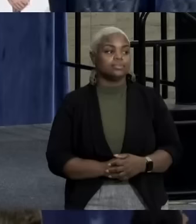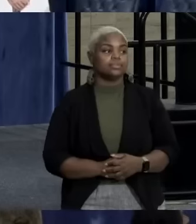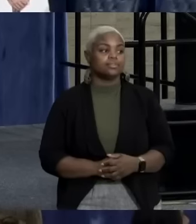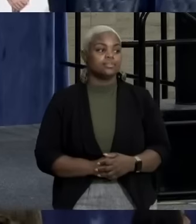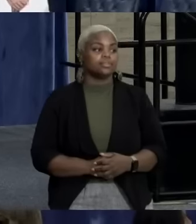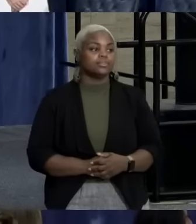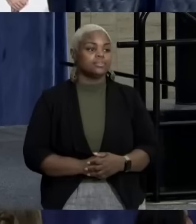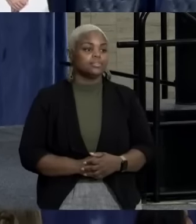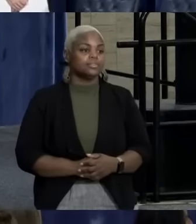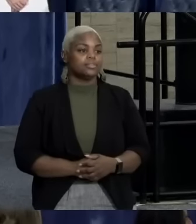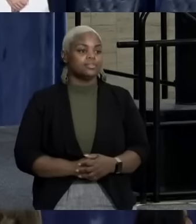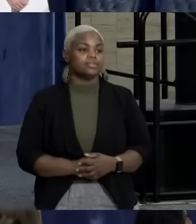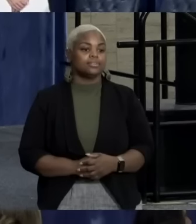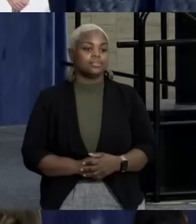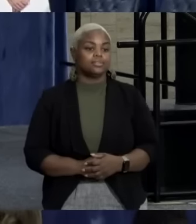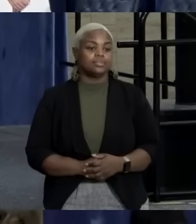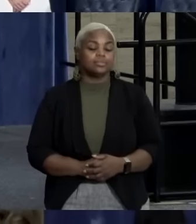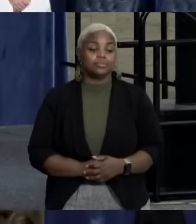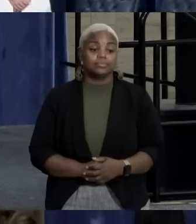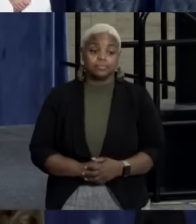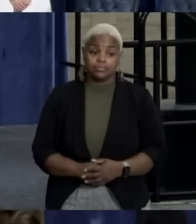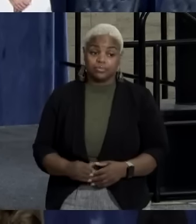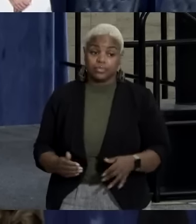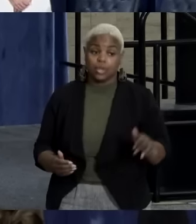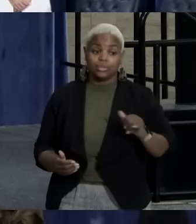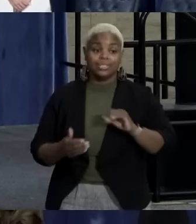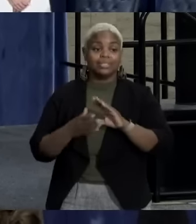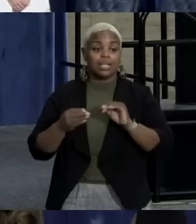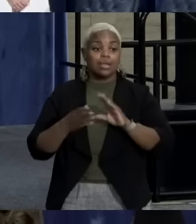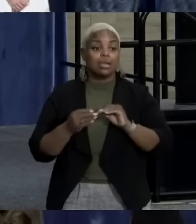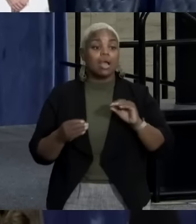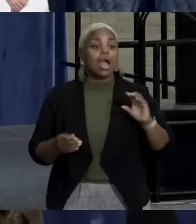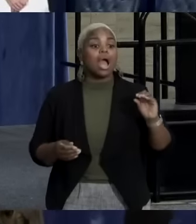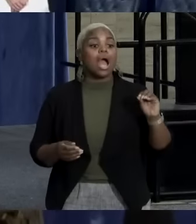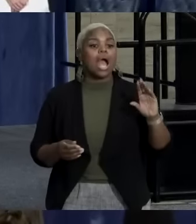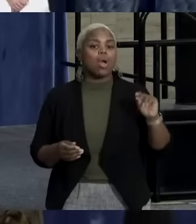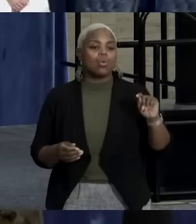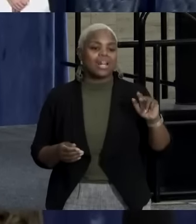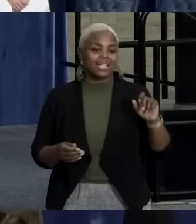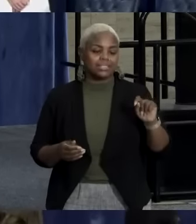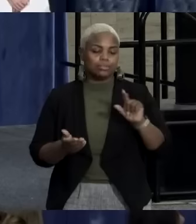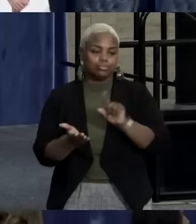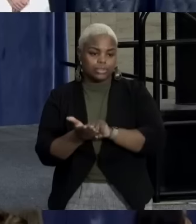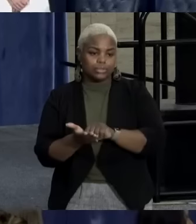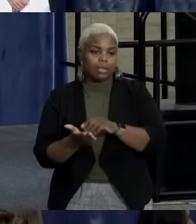and then also, if you can say your outlet, first name, and last name,